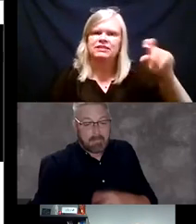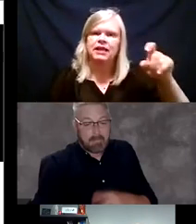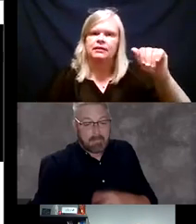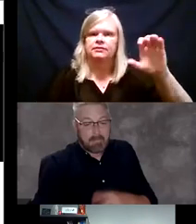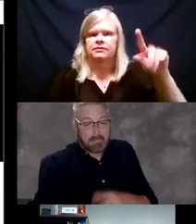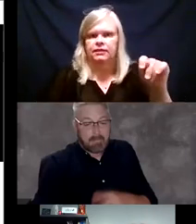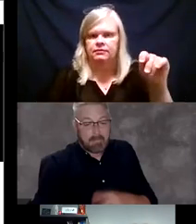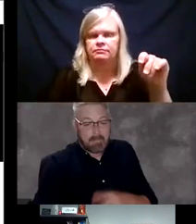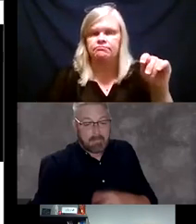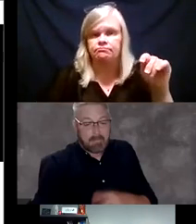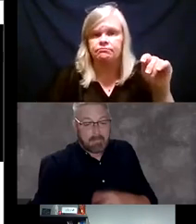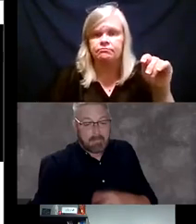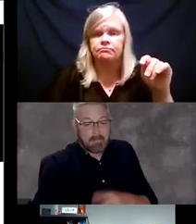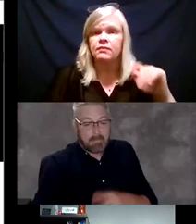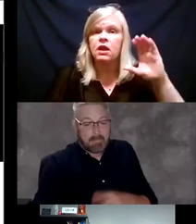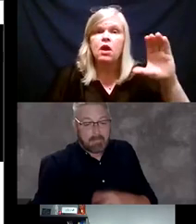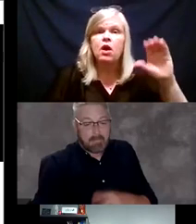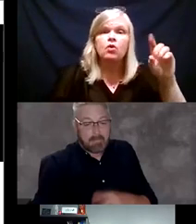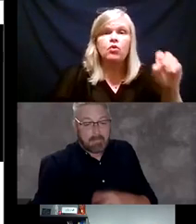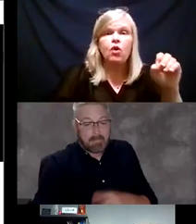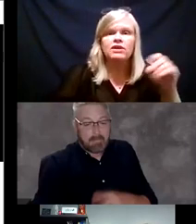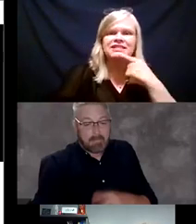AGAIN, THE CODE SAYS AGAINST SOMEONE'S WILL, SO IT DOESN'T